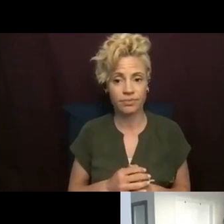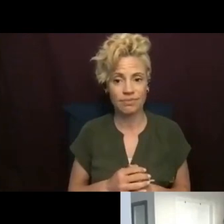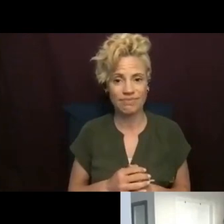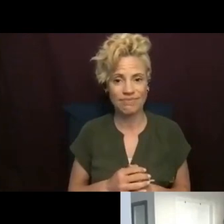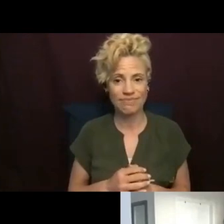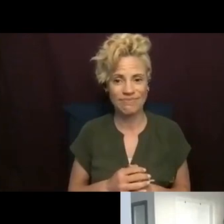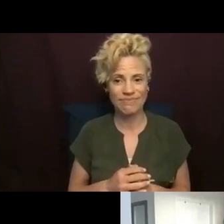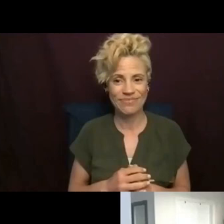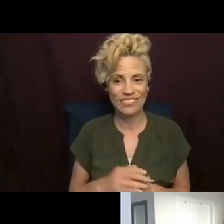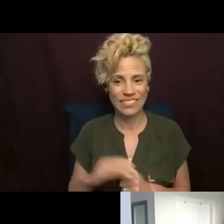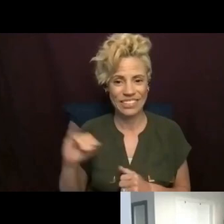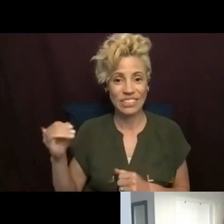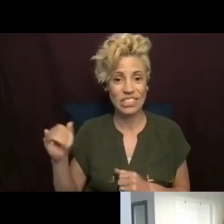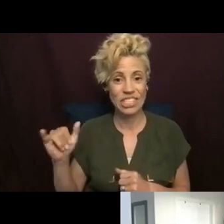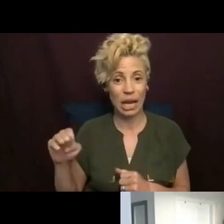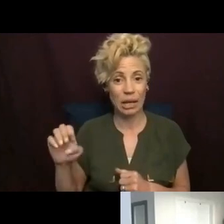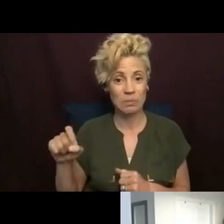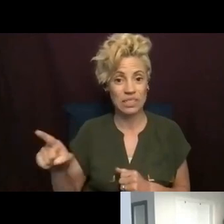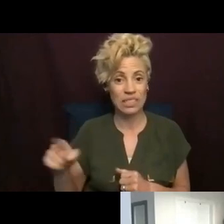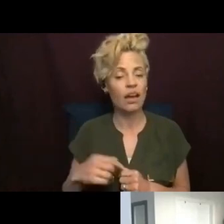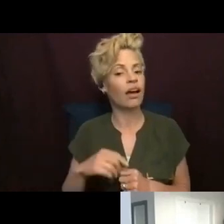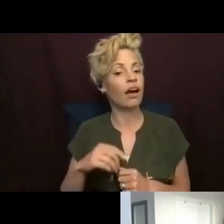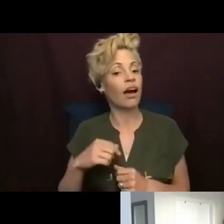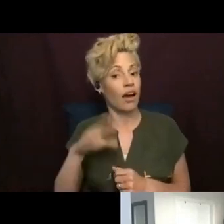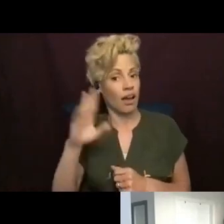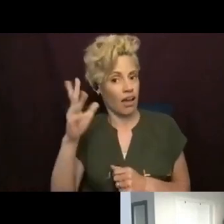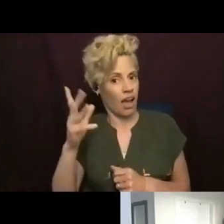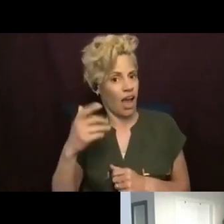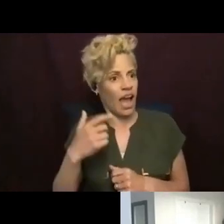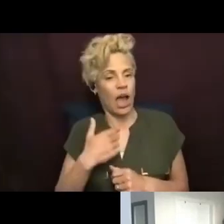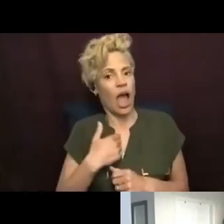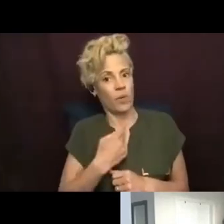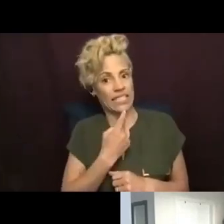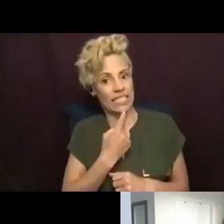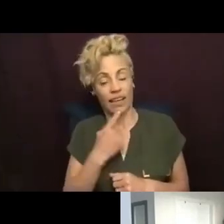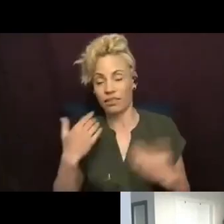I will say that's a really, really good question. And it's a difficult question